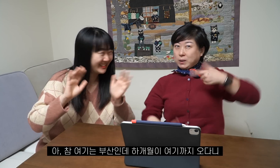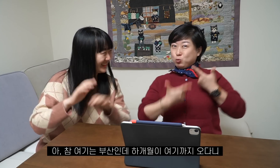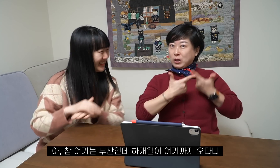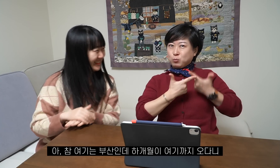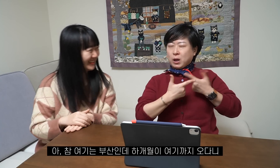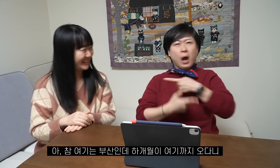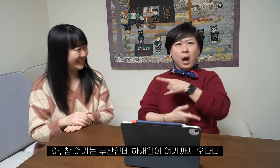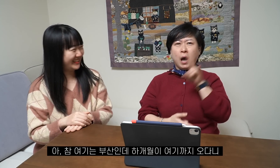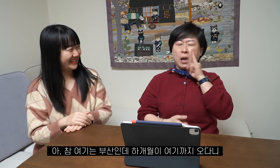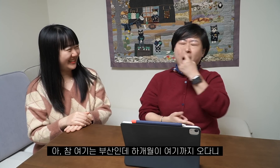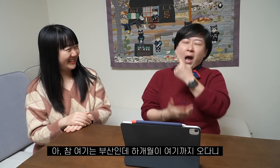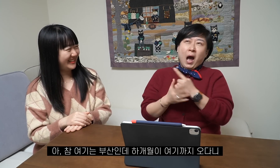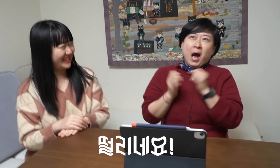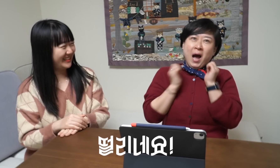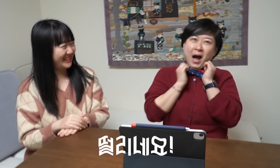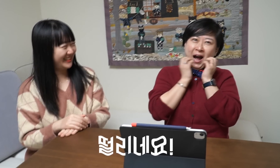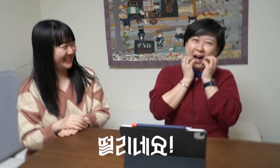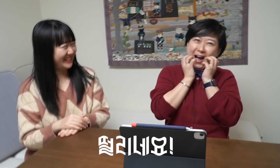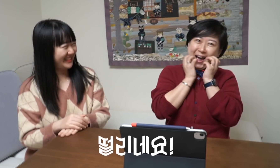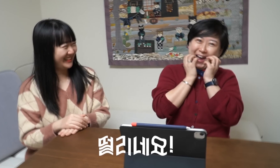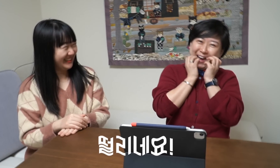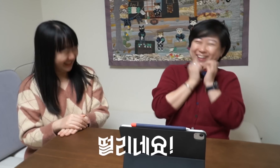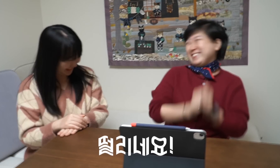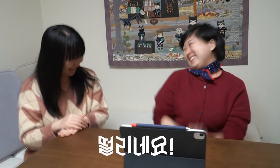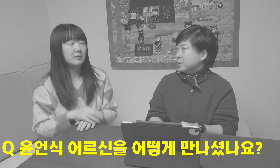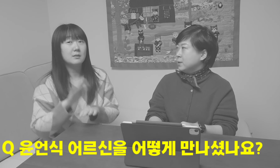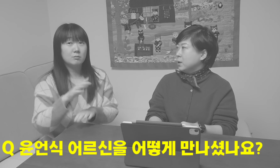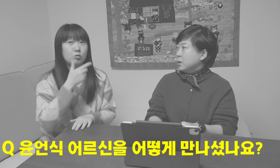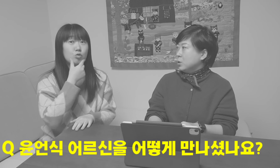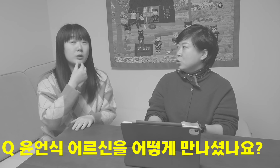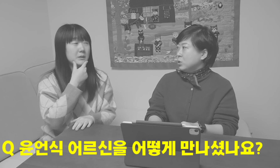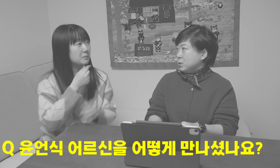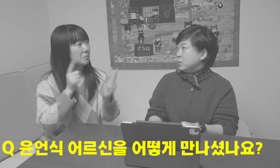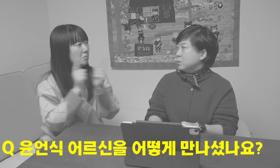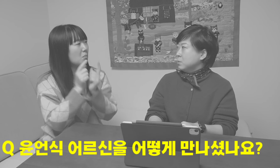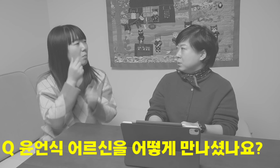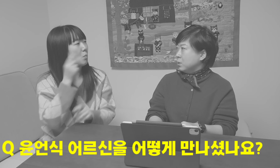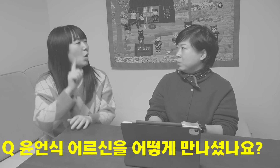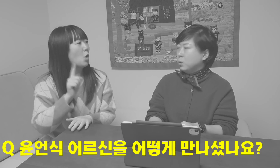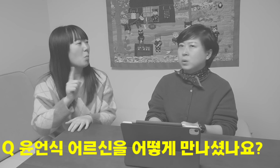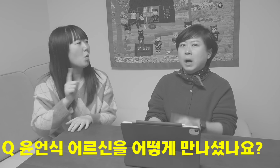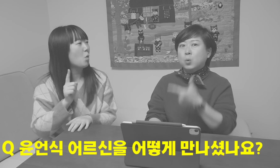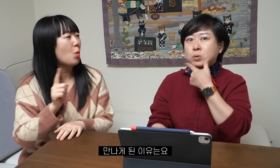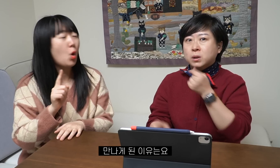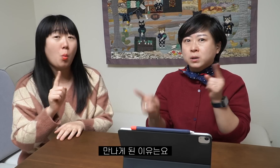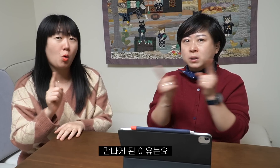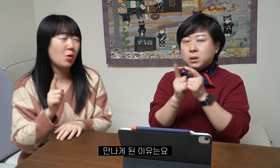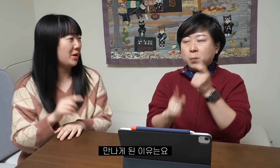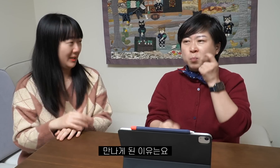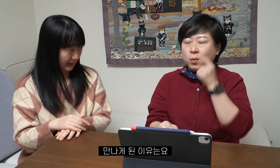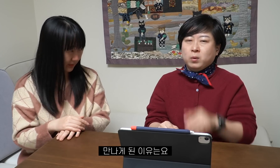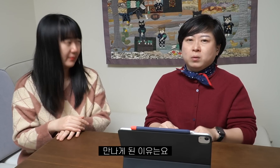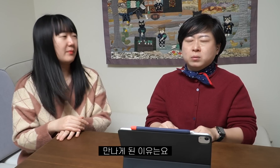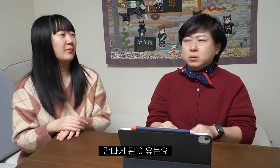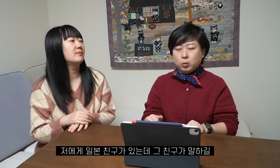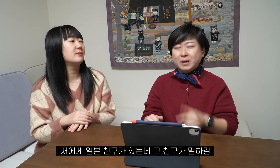Oh, it's really Busan, but it's terrifying to see her come all the way here! How did you meet the elder? Why did we meet?